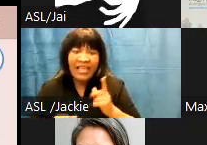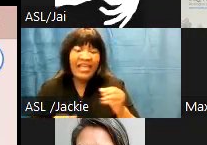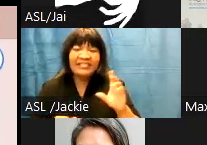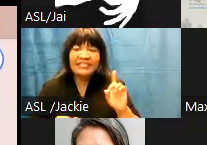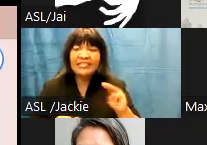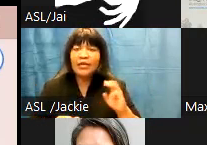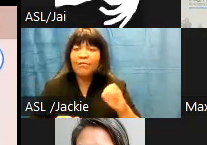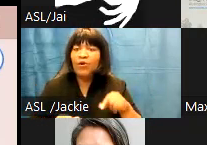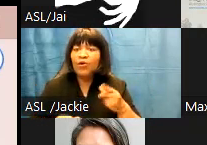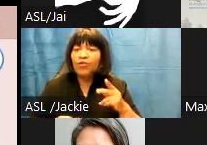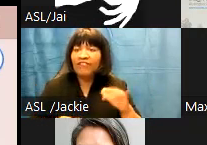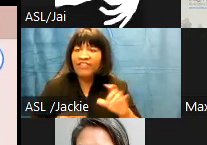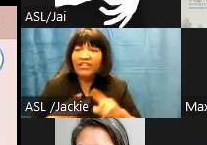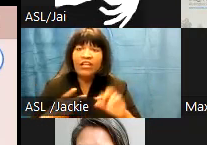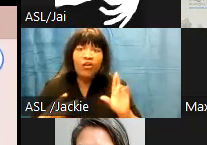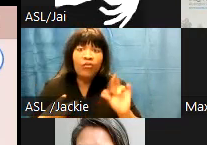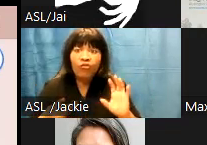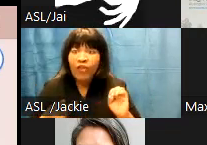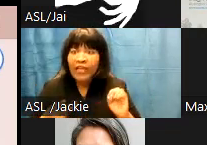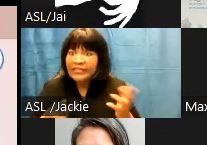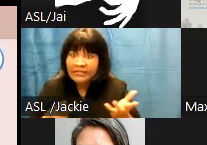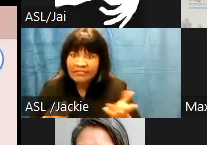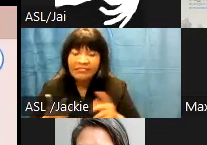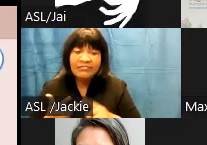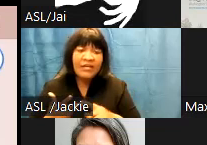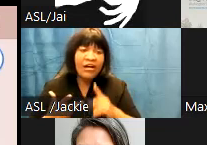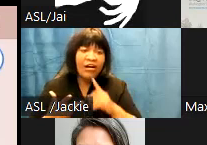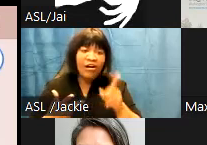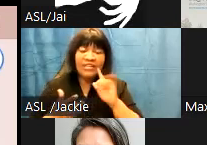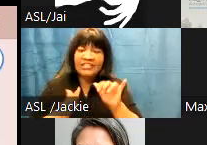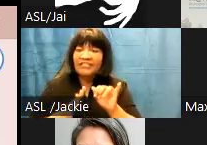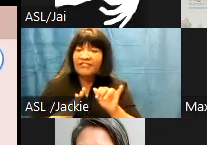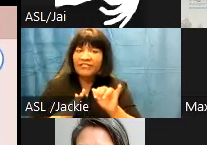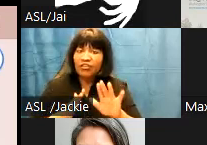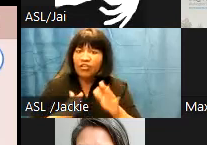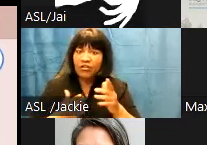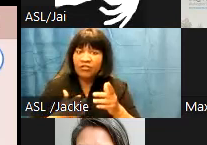what race they identify with, or are identified with or treated as or ethnicity.